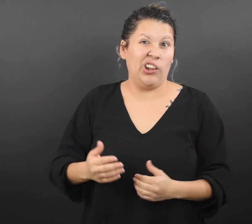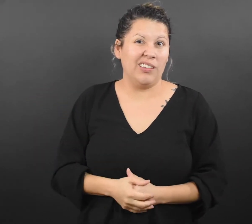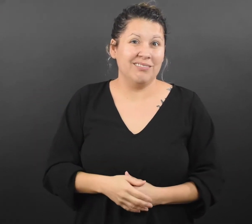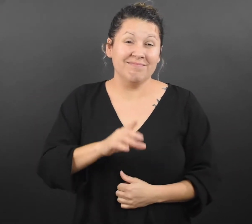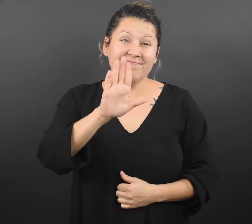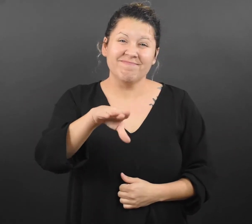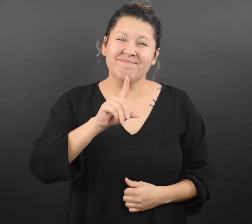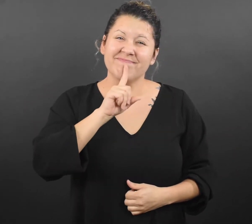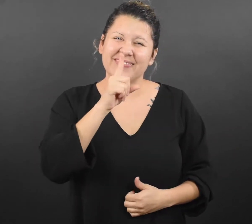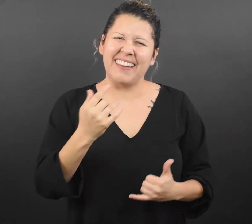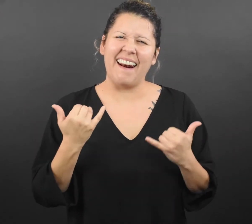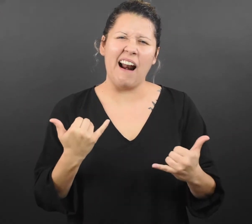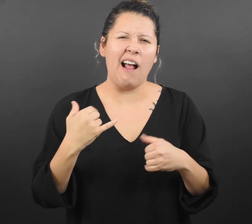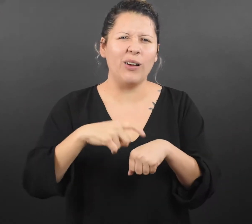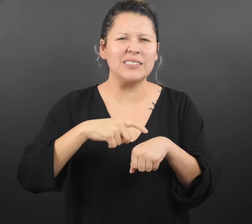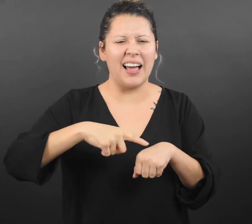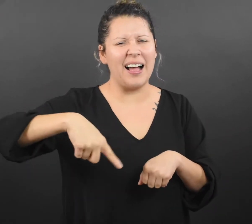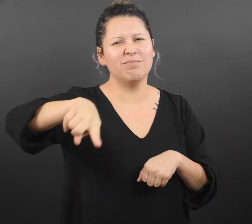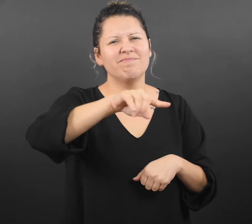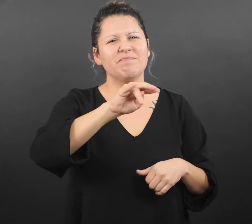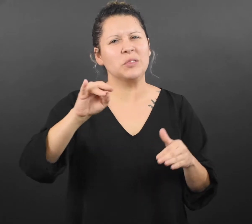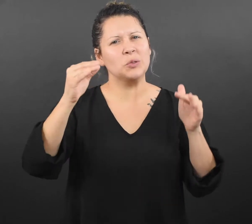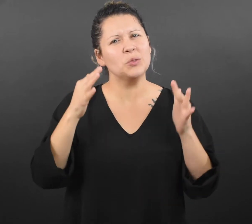“Now it’s time for all Minnesotans to pitch in and do their part.